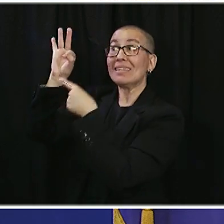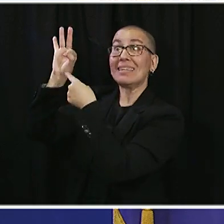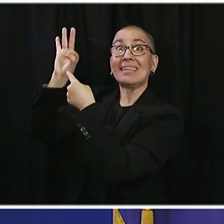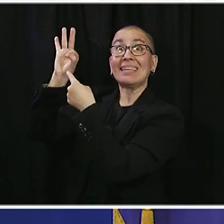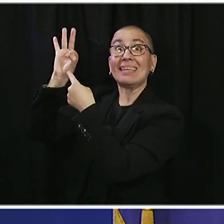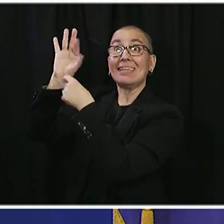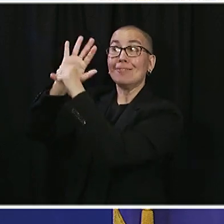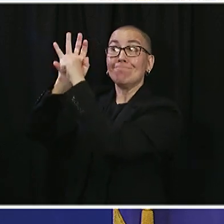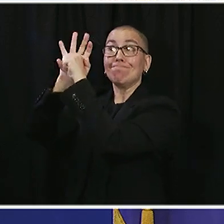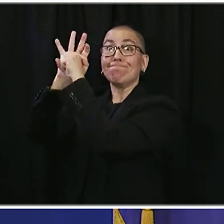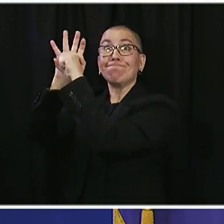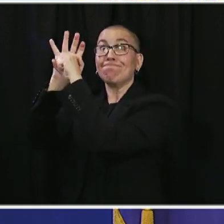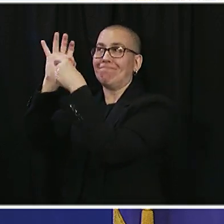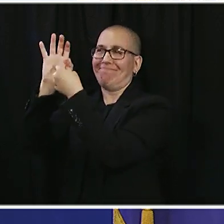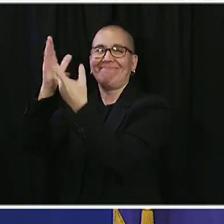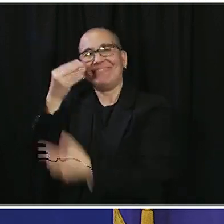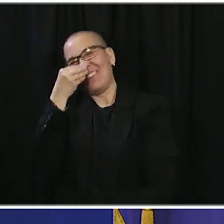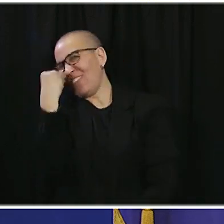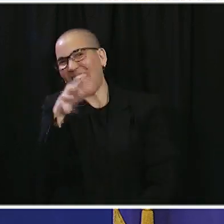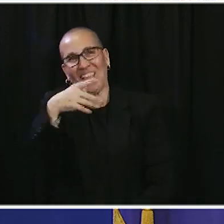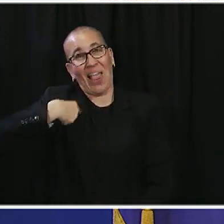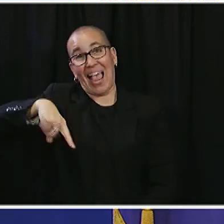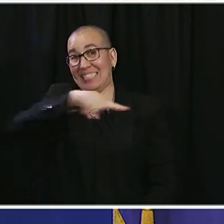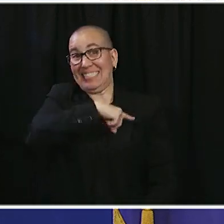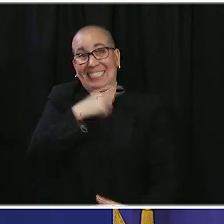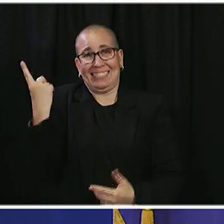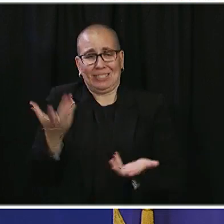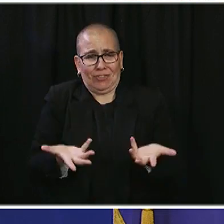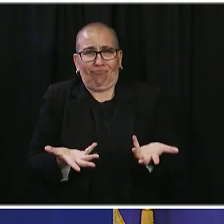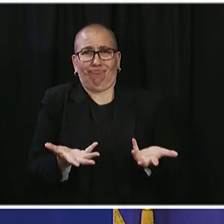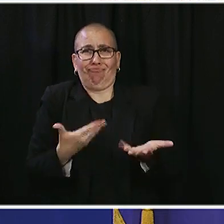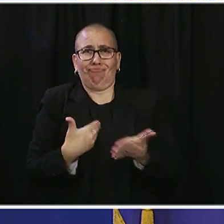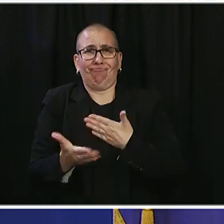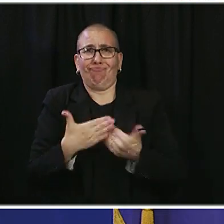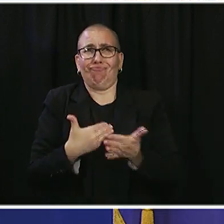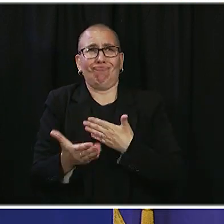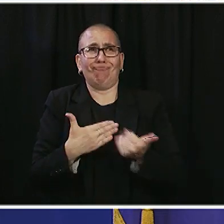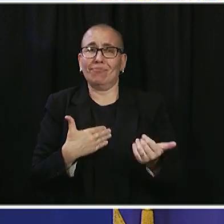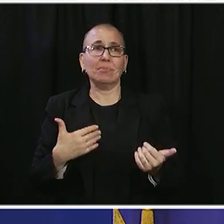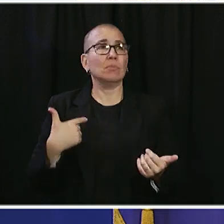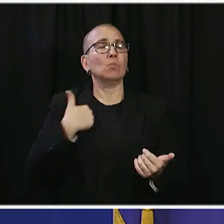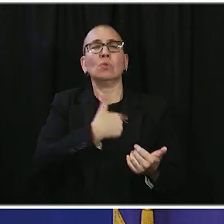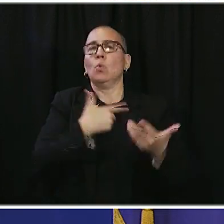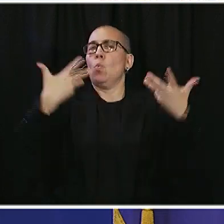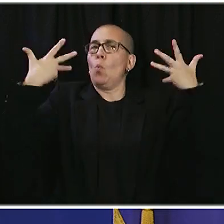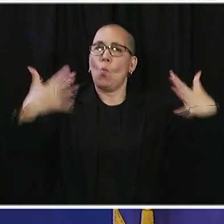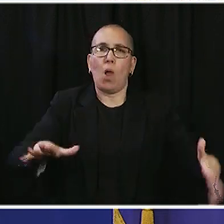THINGS THAT WE HAVE. WE'VE GOT TO FIGURE OUT THAT -- HOW I WISH THIS WOULDN'T HAVE COME OVER